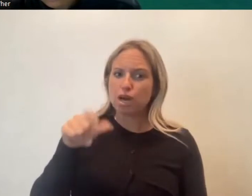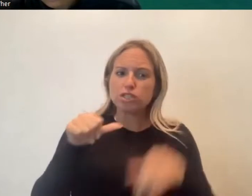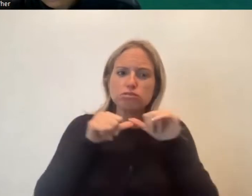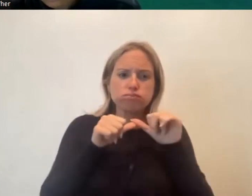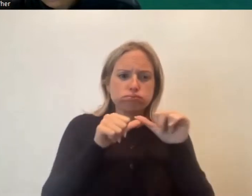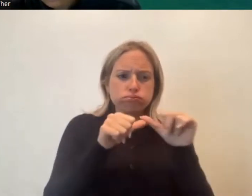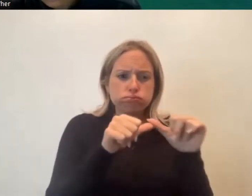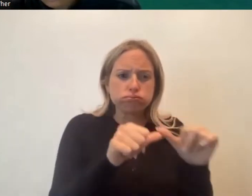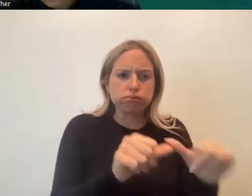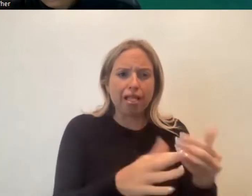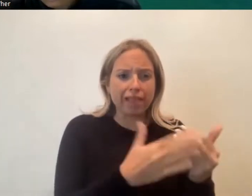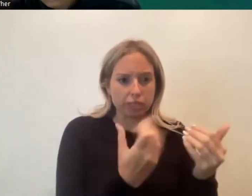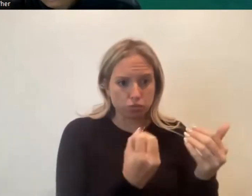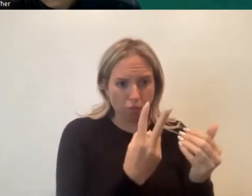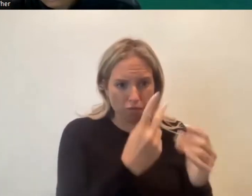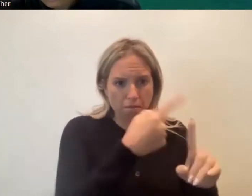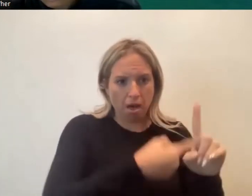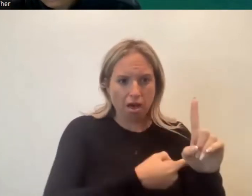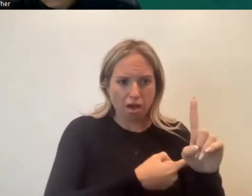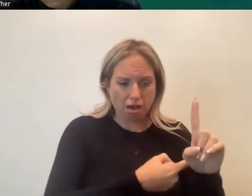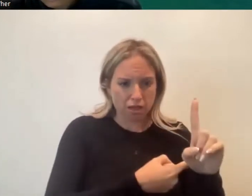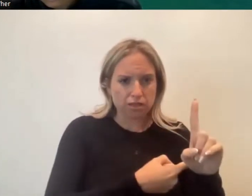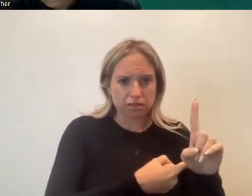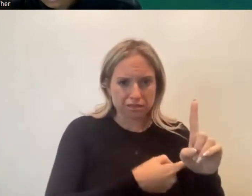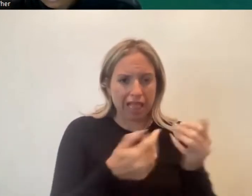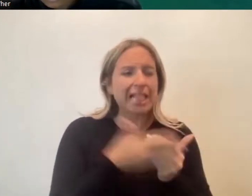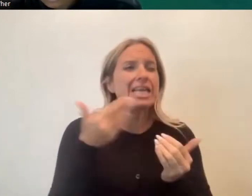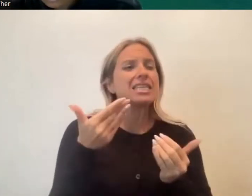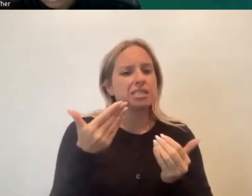of 12 months. Tadra: All right.